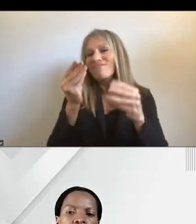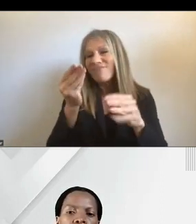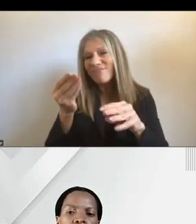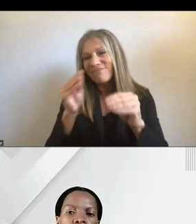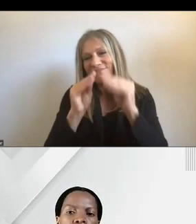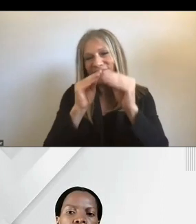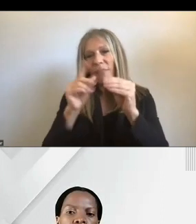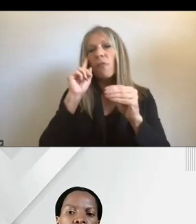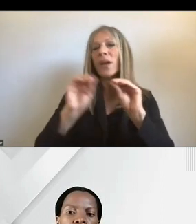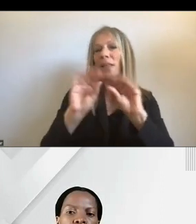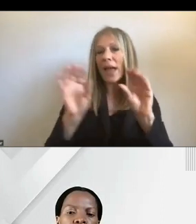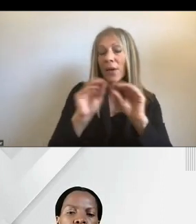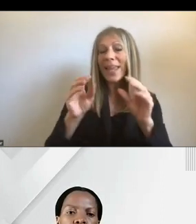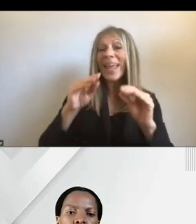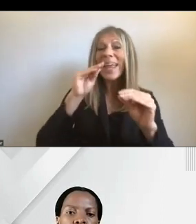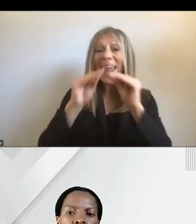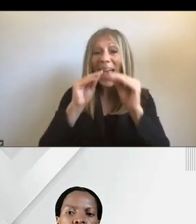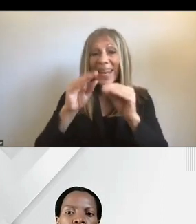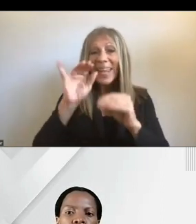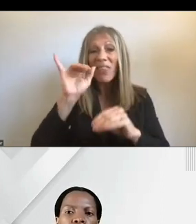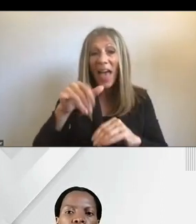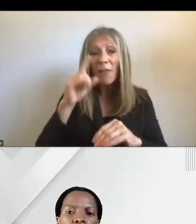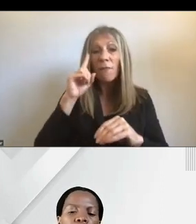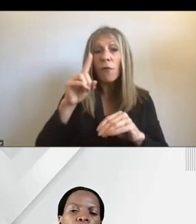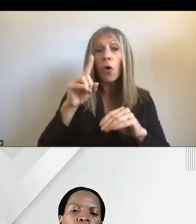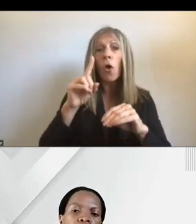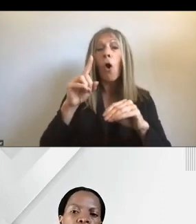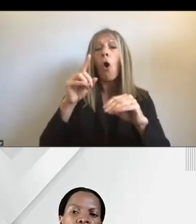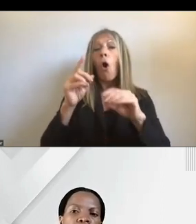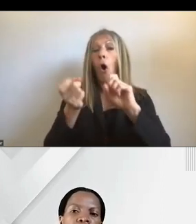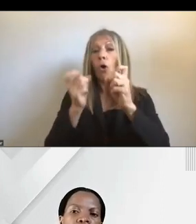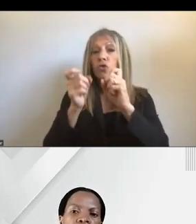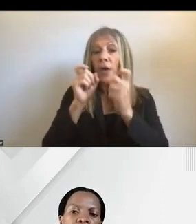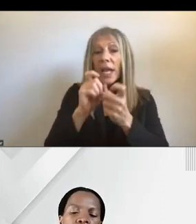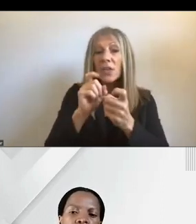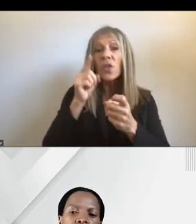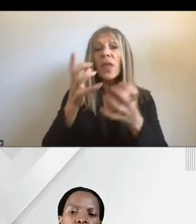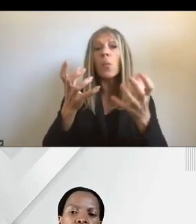In editing the definition for alteration, the Board wanted to emphasize the distinction